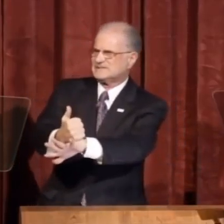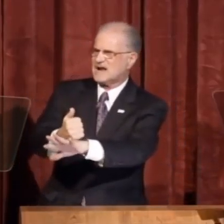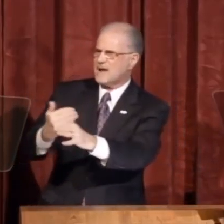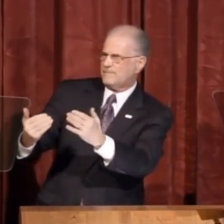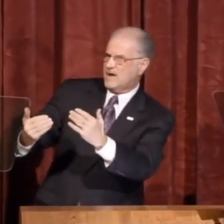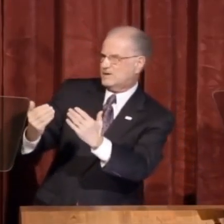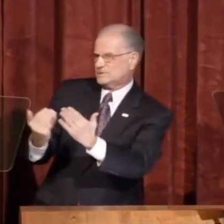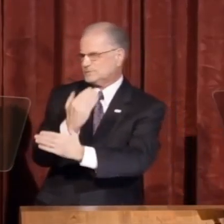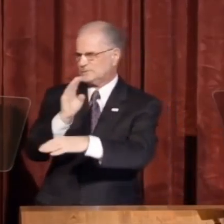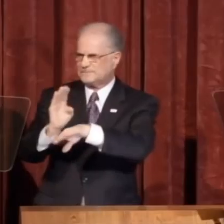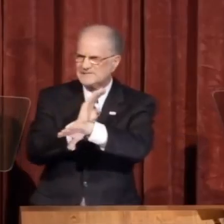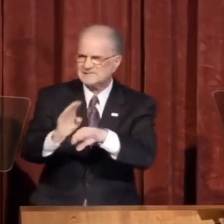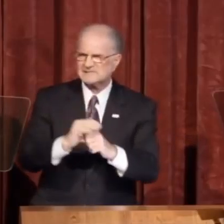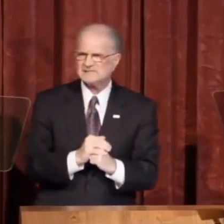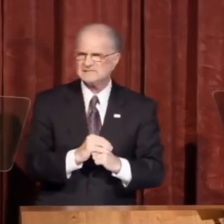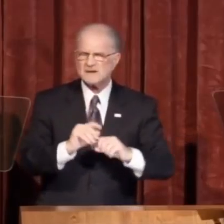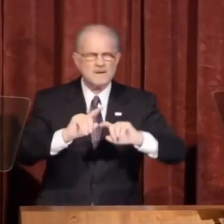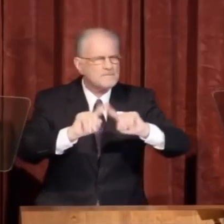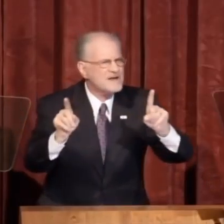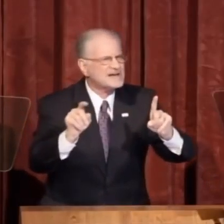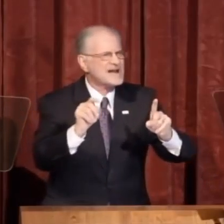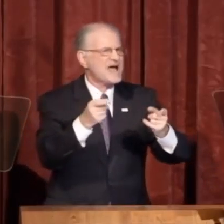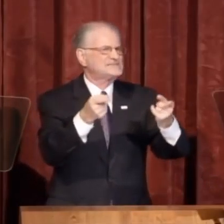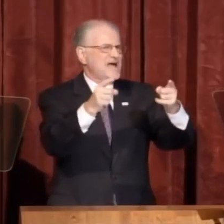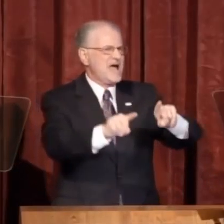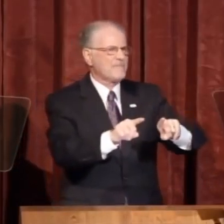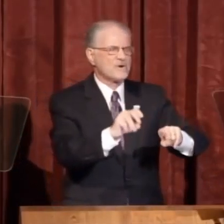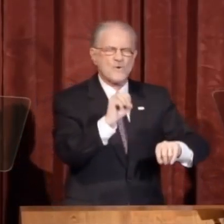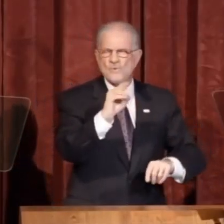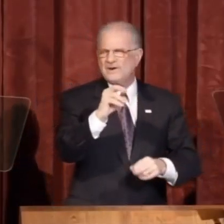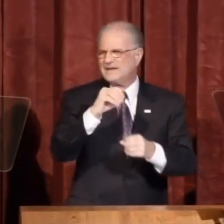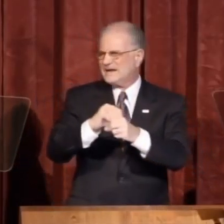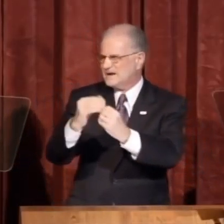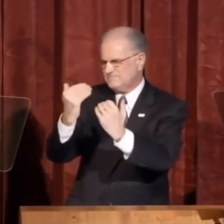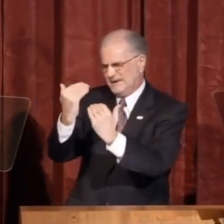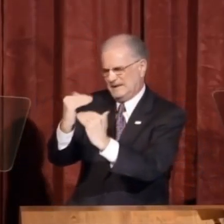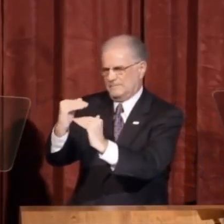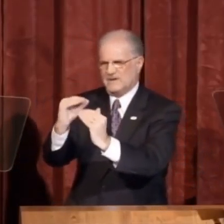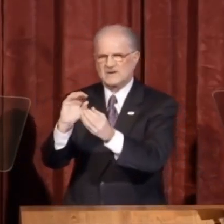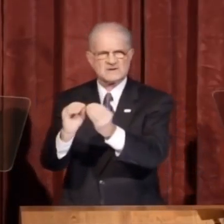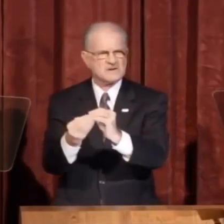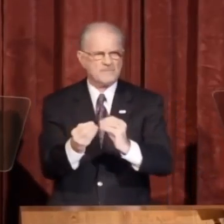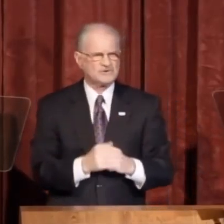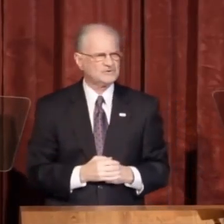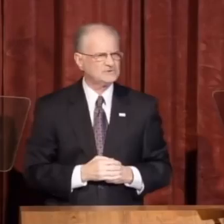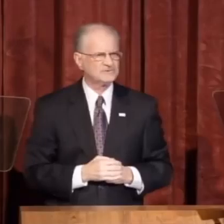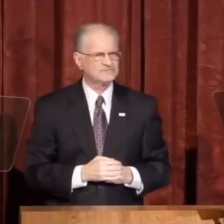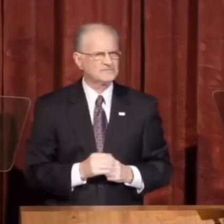of this group which will be available to us at the end of March.